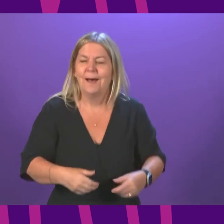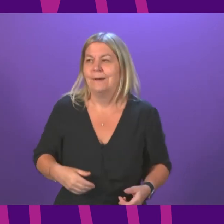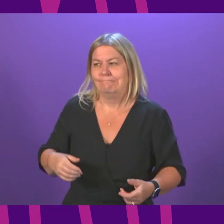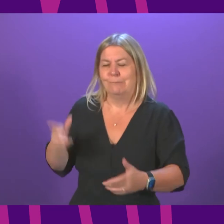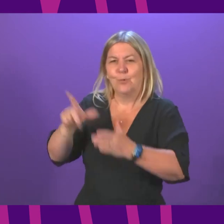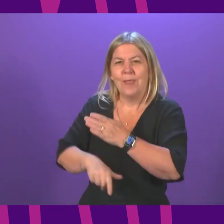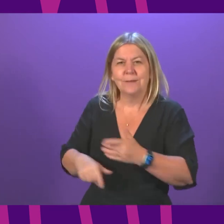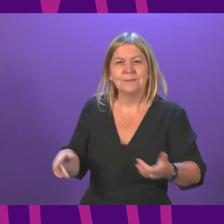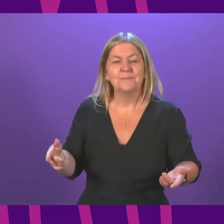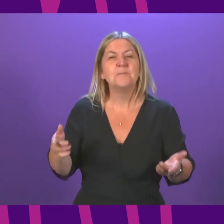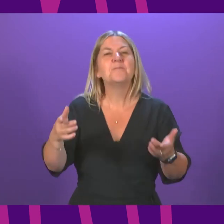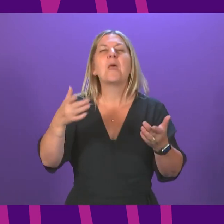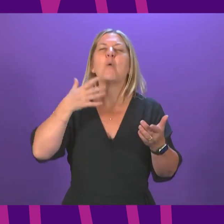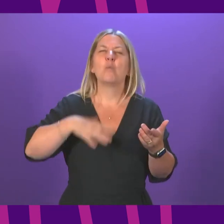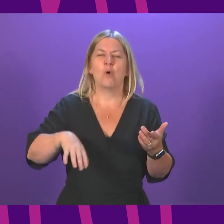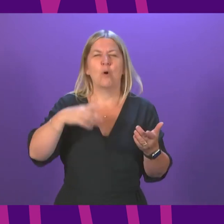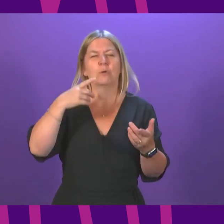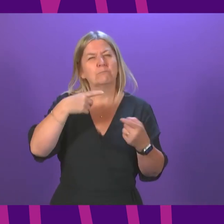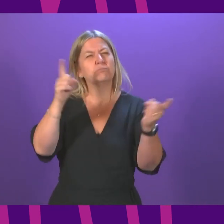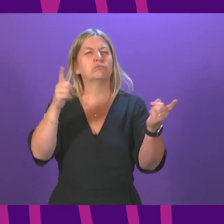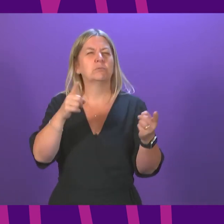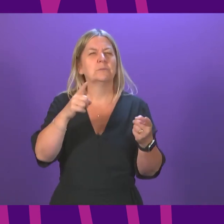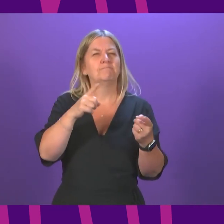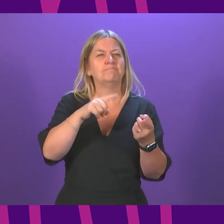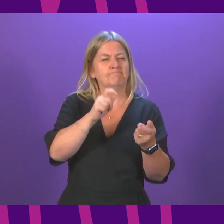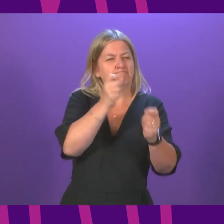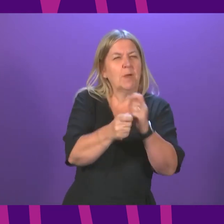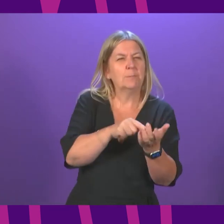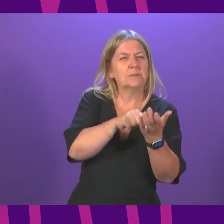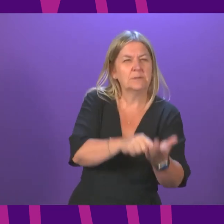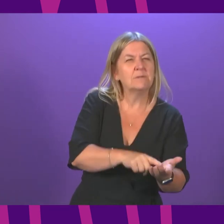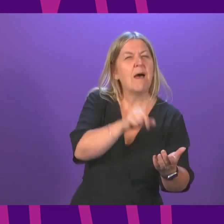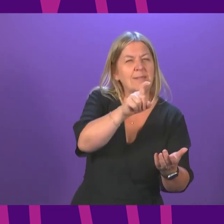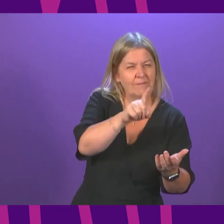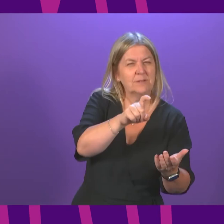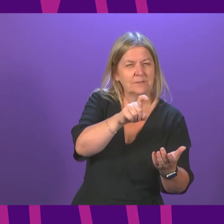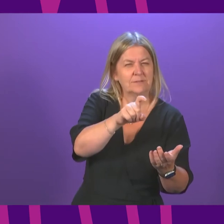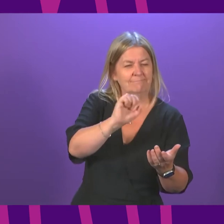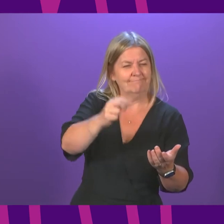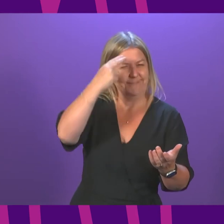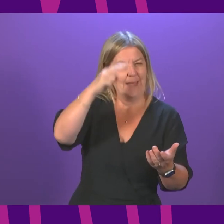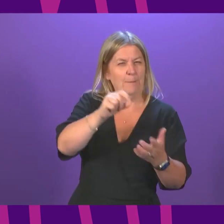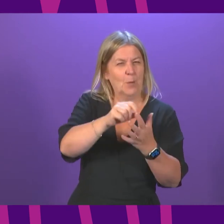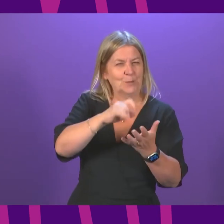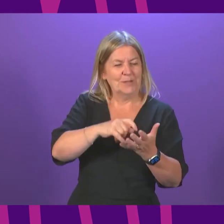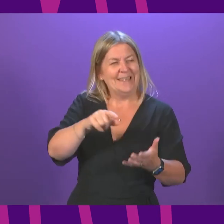I want to comment on amendment 11, in the name of Paul Sweeney. Mr Sweeney has got it